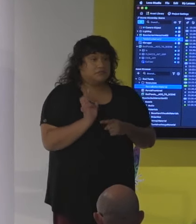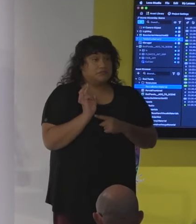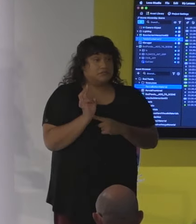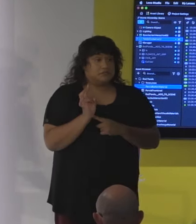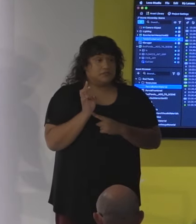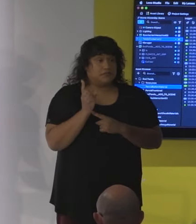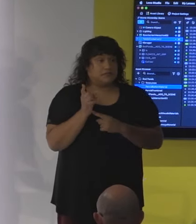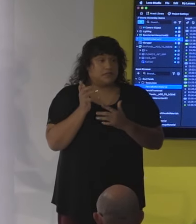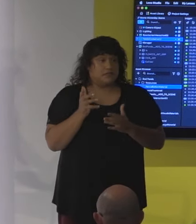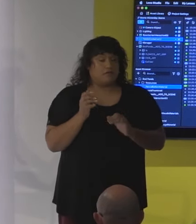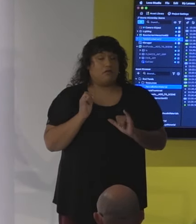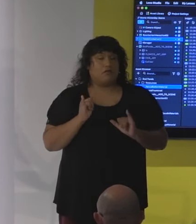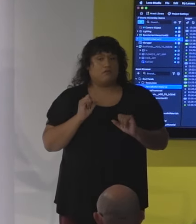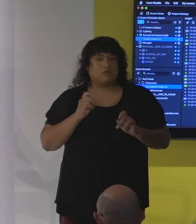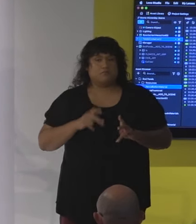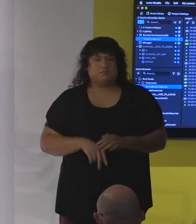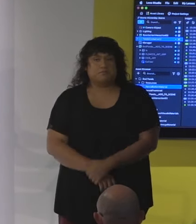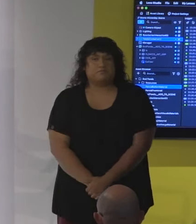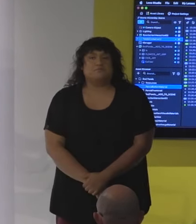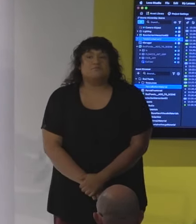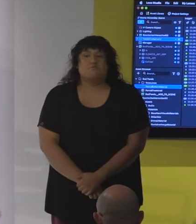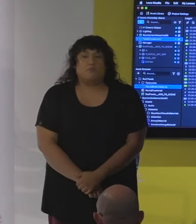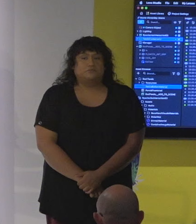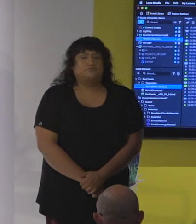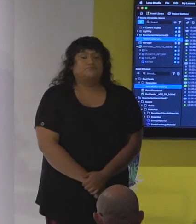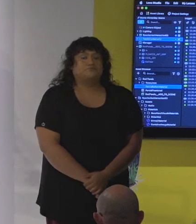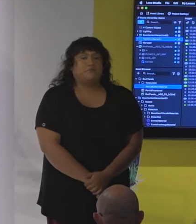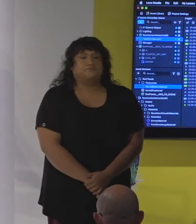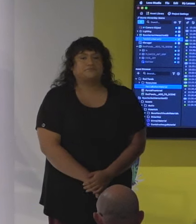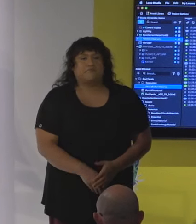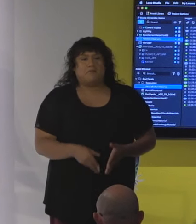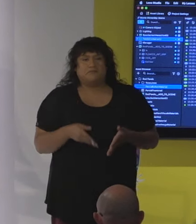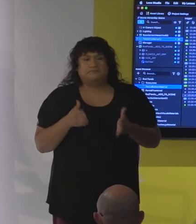So, let's instantiate this prefab into the world.